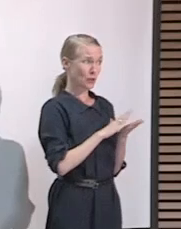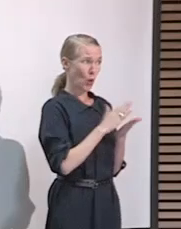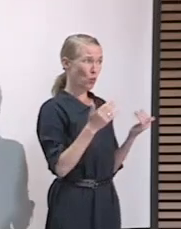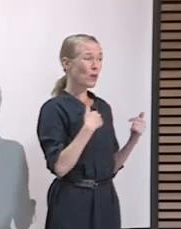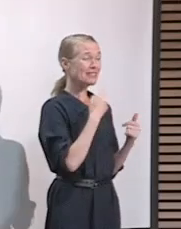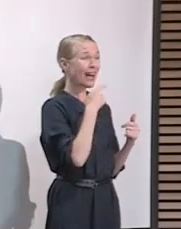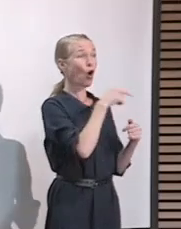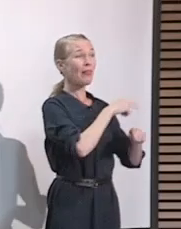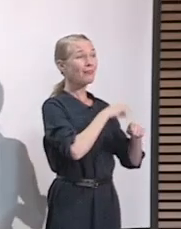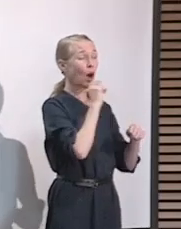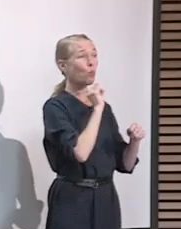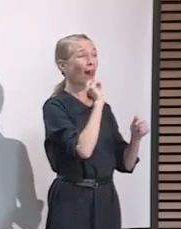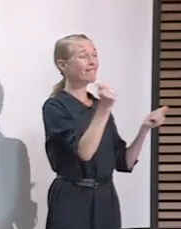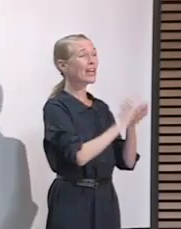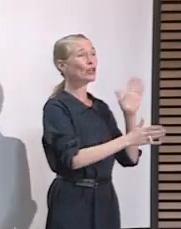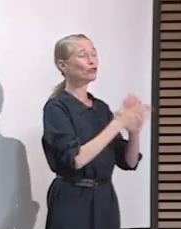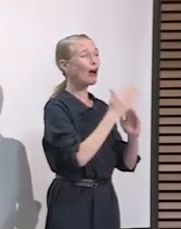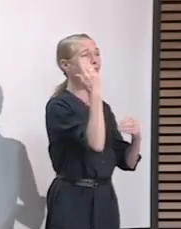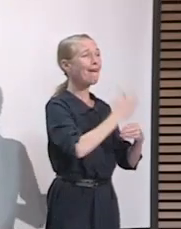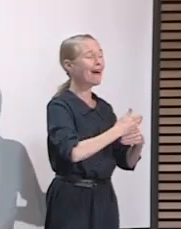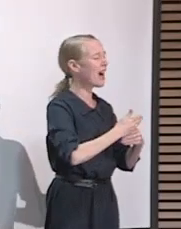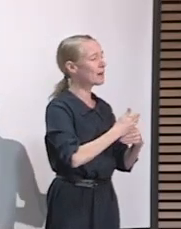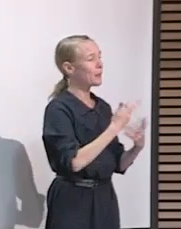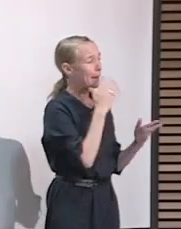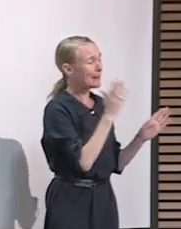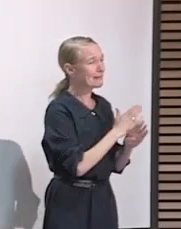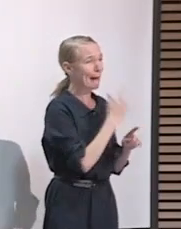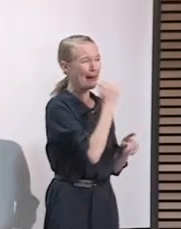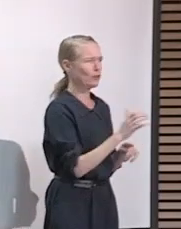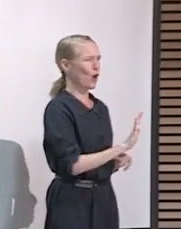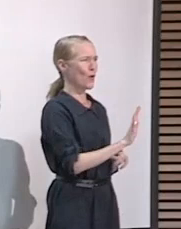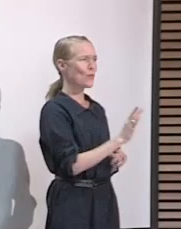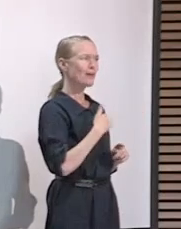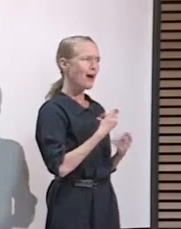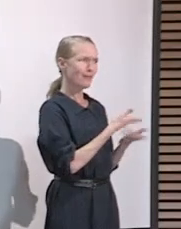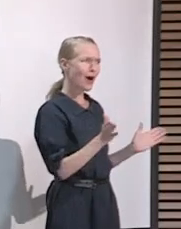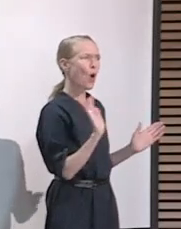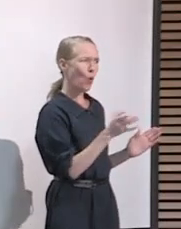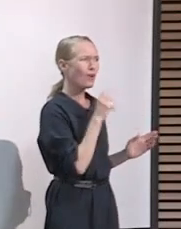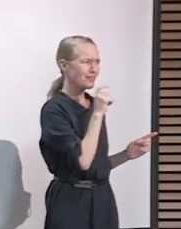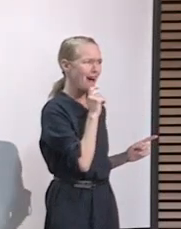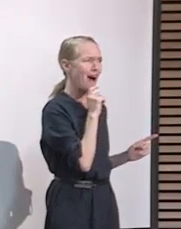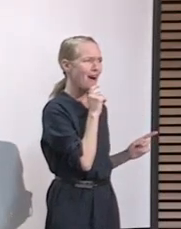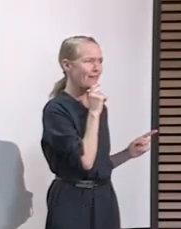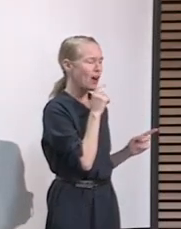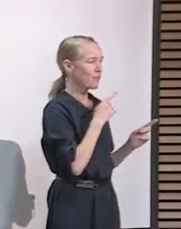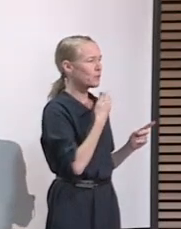so. That's effectively what we have done. Get everyone tested. We're not saying we're going to stop, everyone will